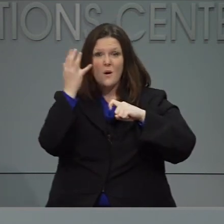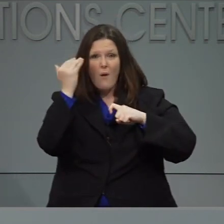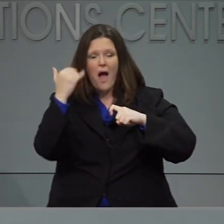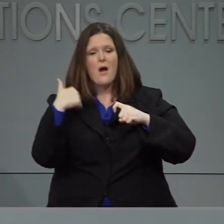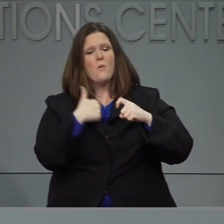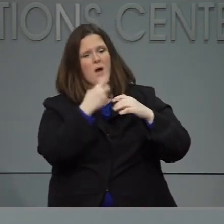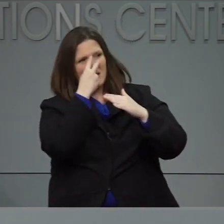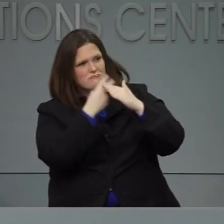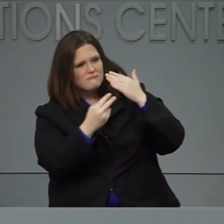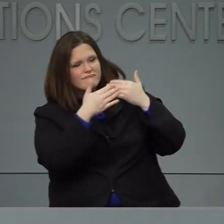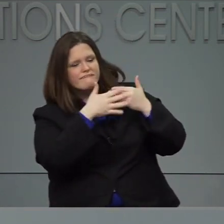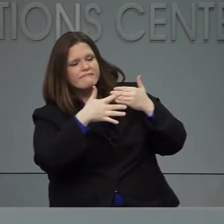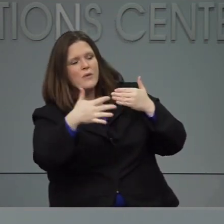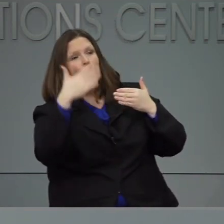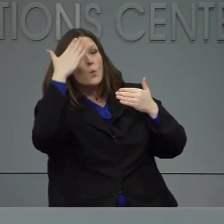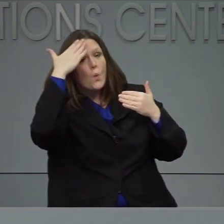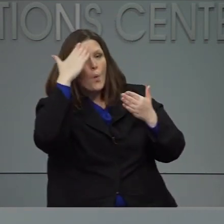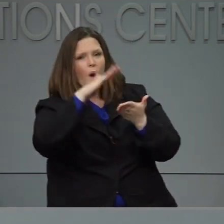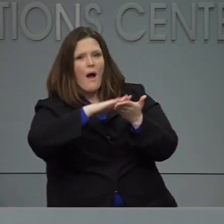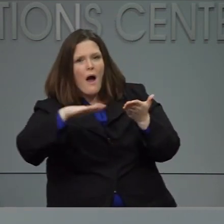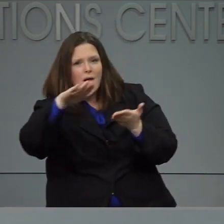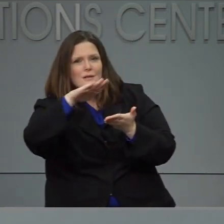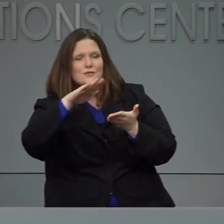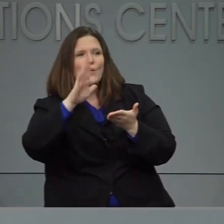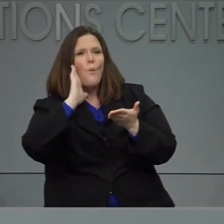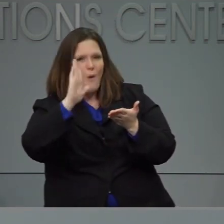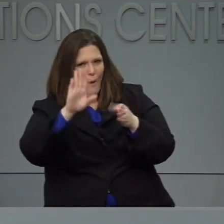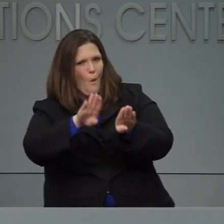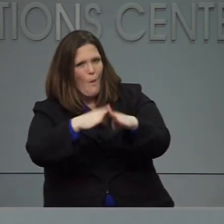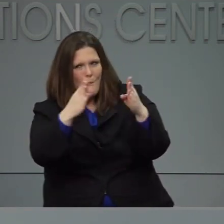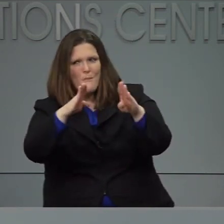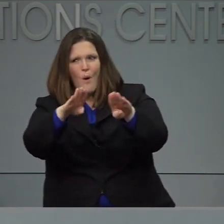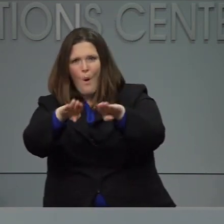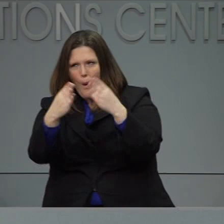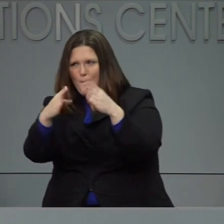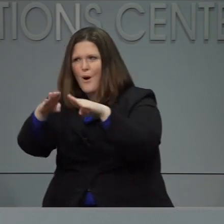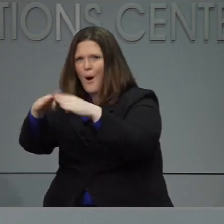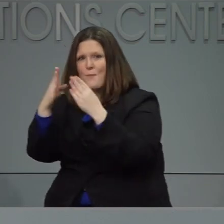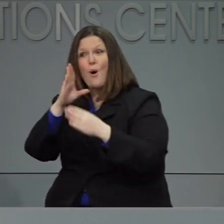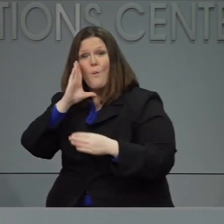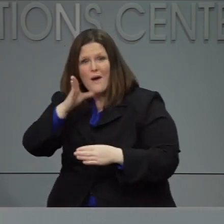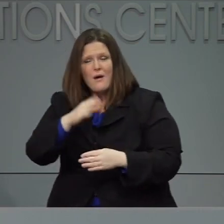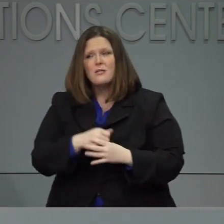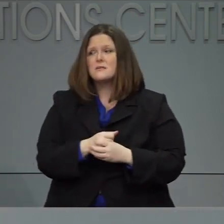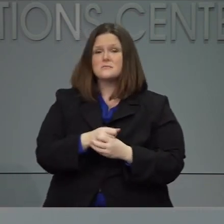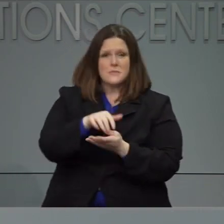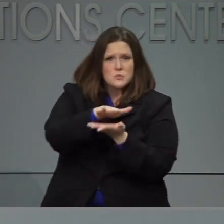THERE WOULD BE OPENING OF HIGHER ED INSTITUTIONS, UNIVERSITIES AND COLLEGES AS WELL AS OUR KATE TOP SCHOOLS,